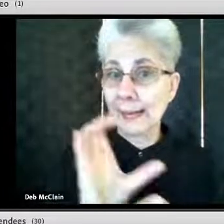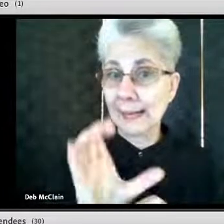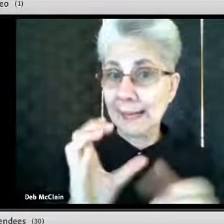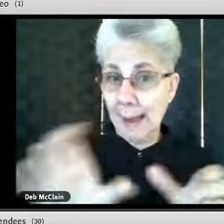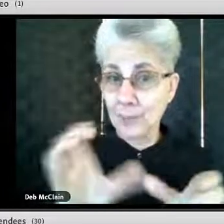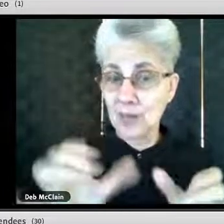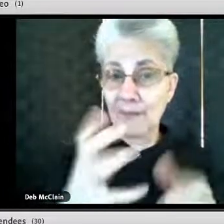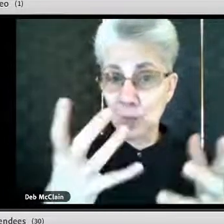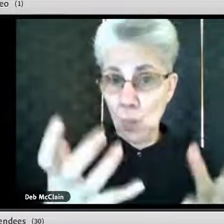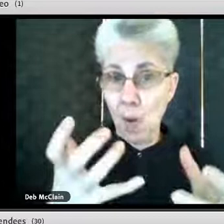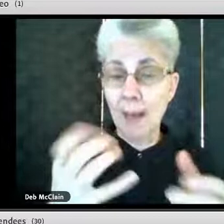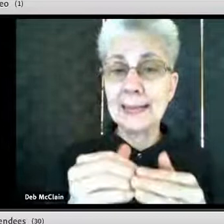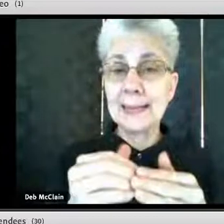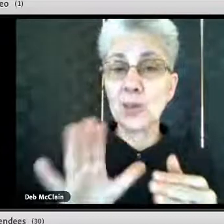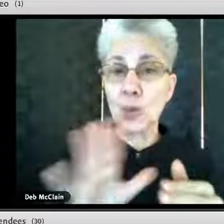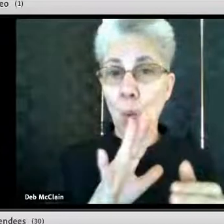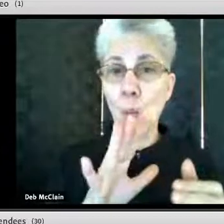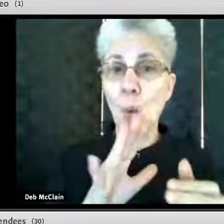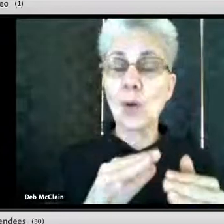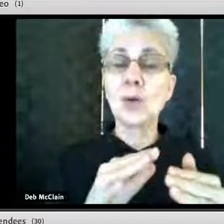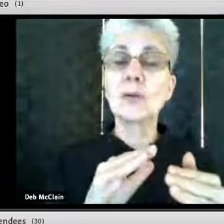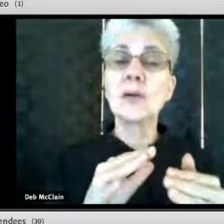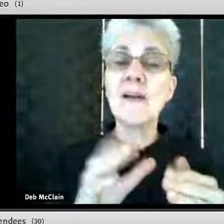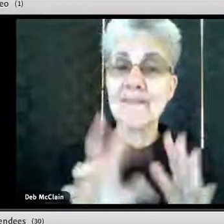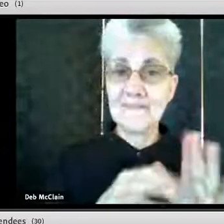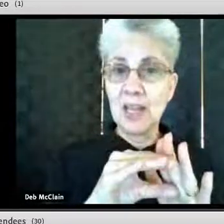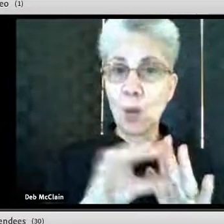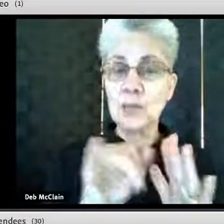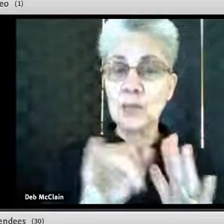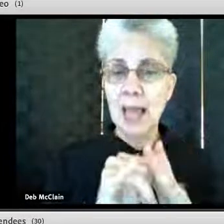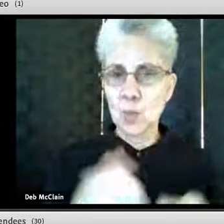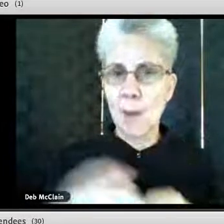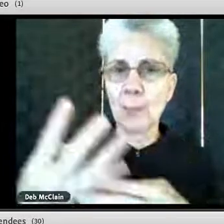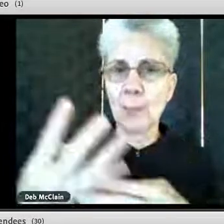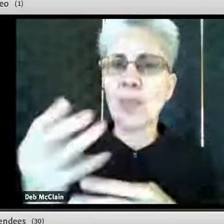if you are into your videos as you upload it.